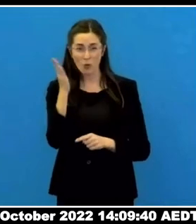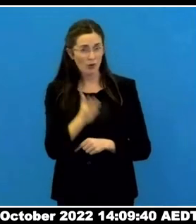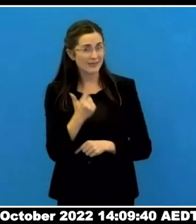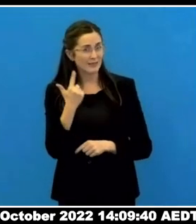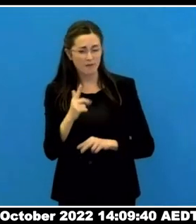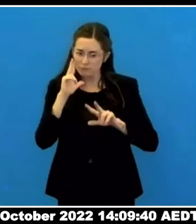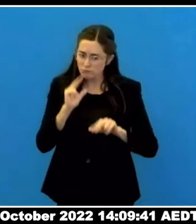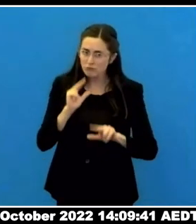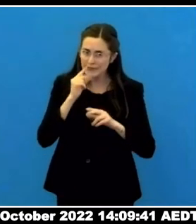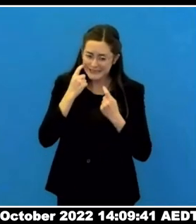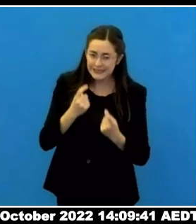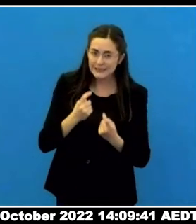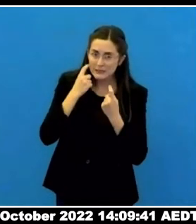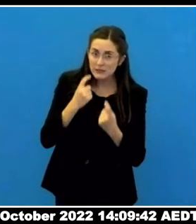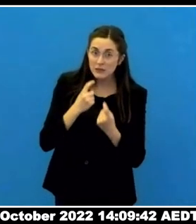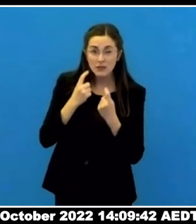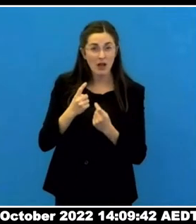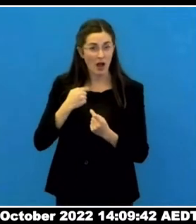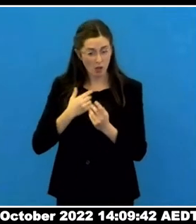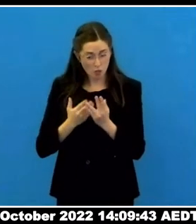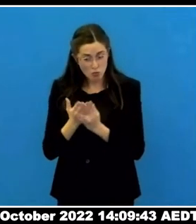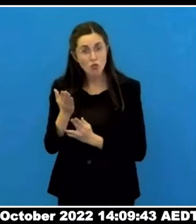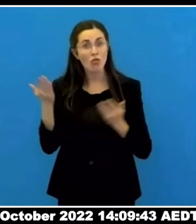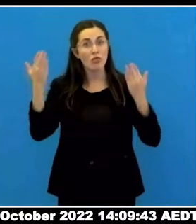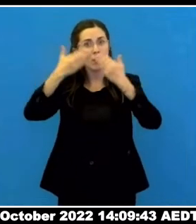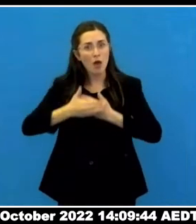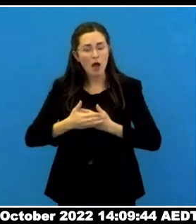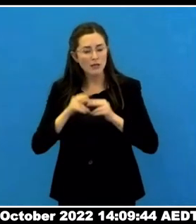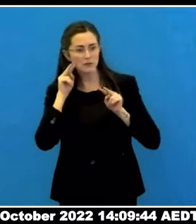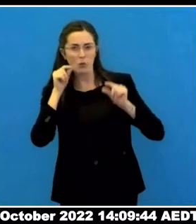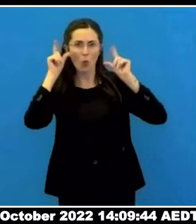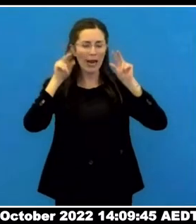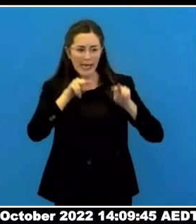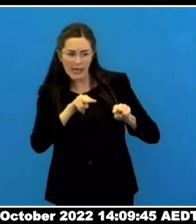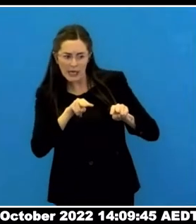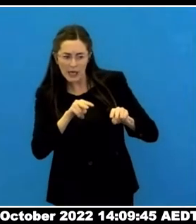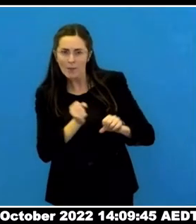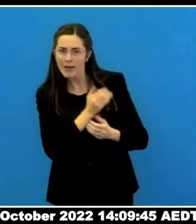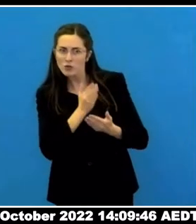I had to stay up with my daughter several nights each week to ensure she was breathing.